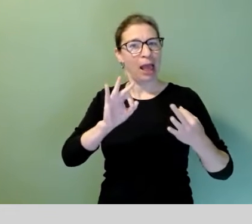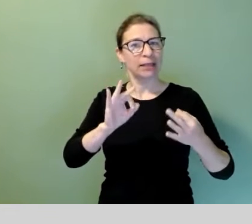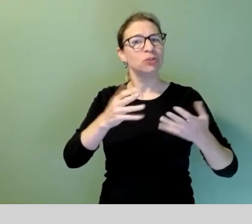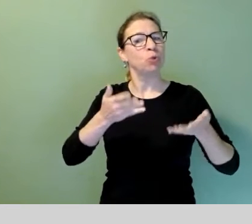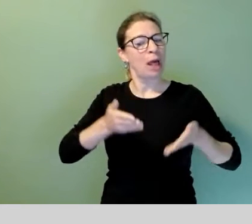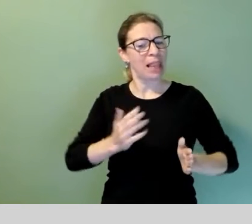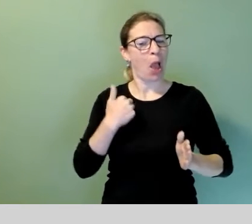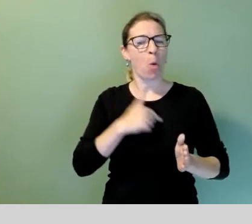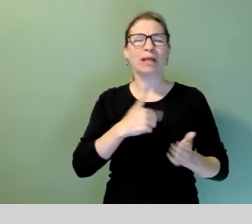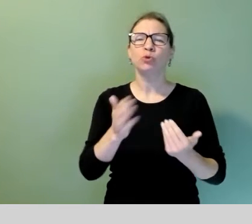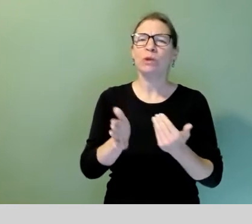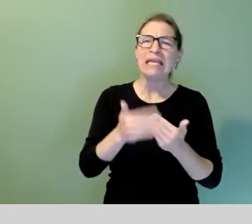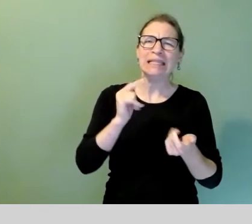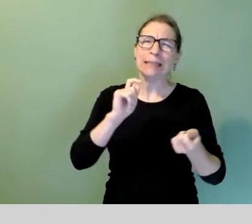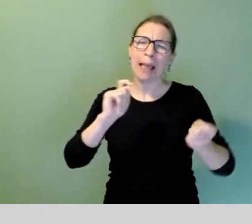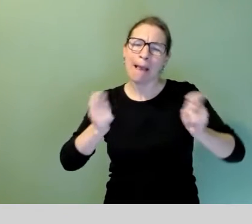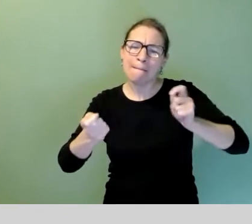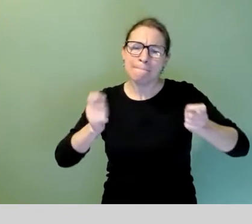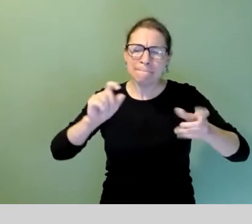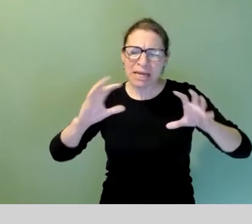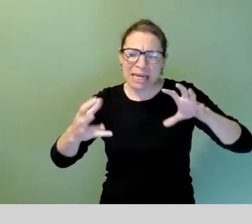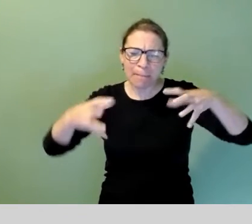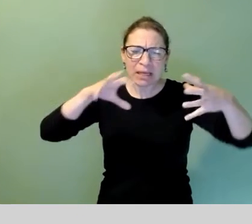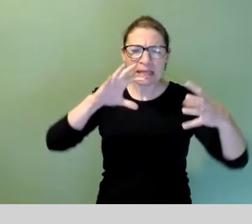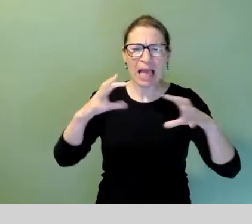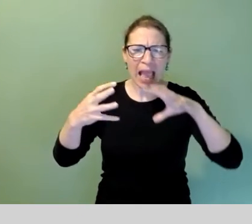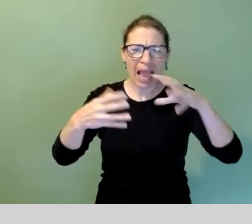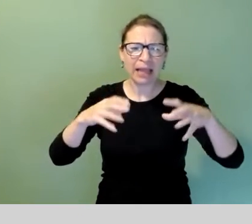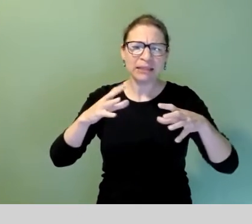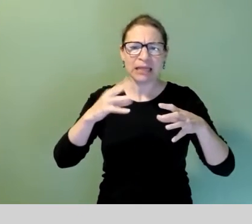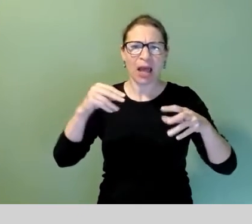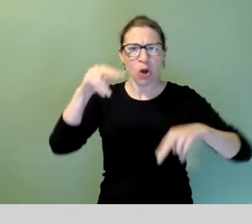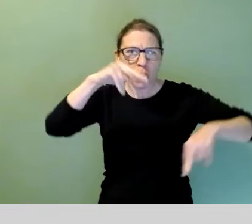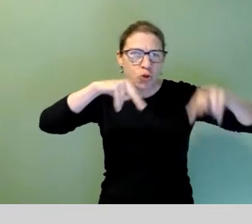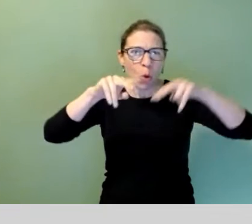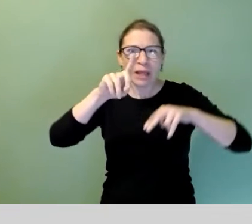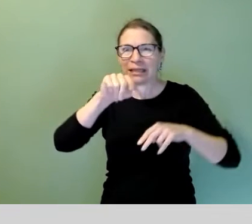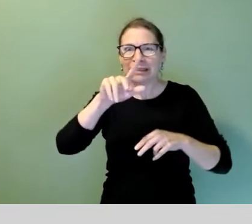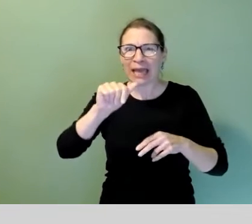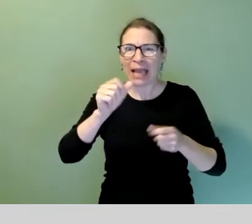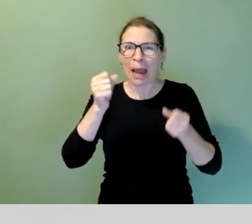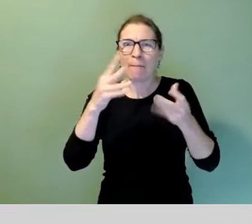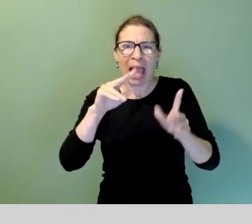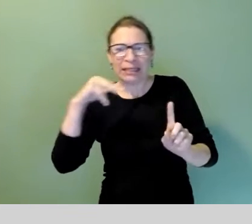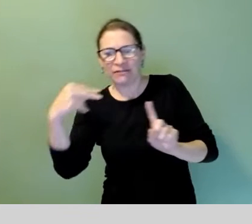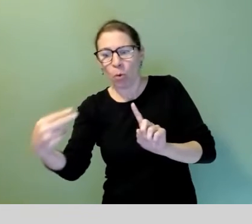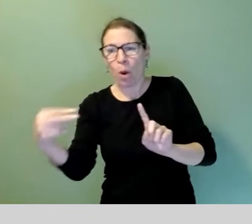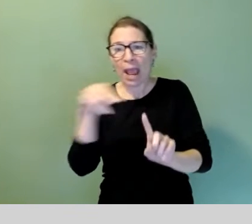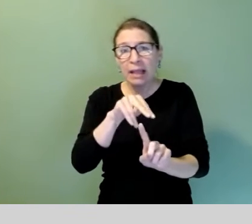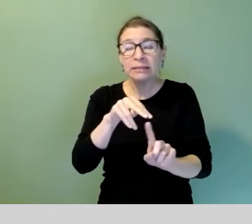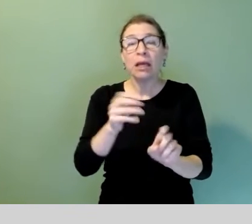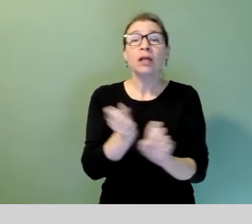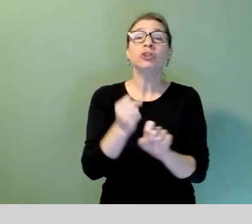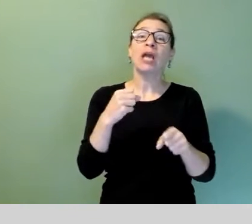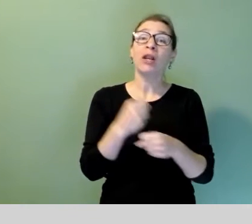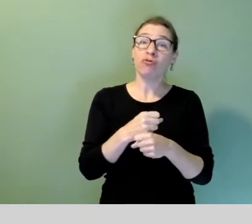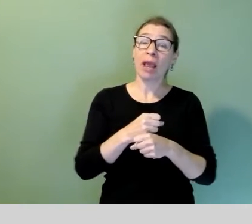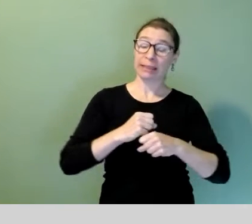to allow us to easily manipulate and slice all data in different ways, to generate statistically meaningful plots